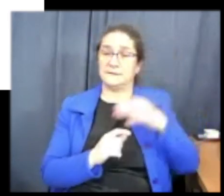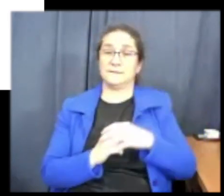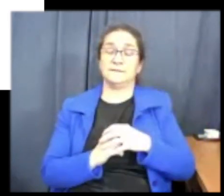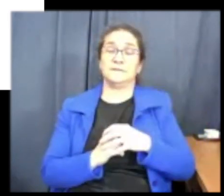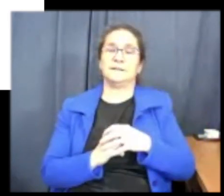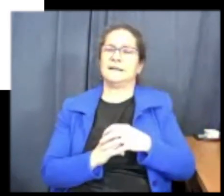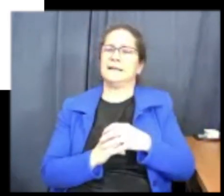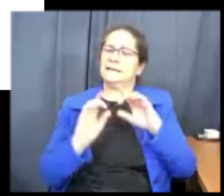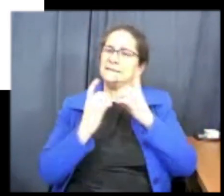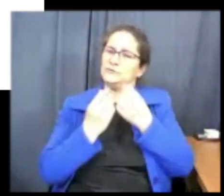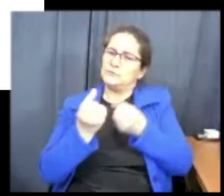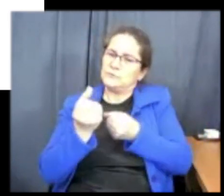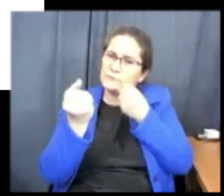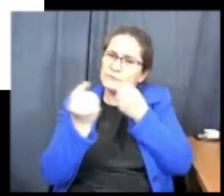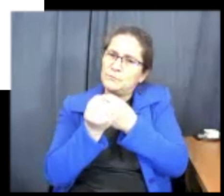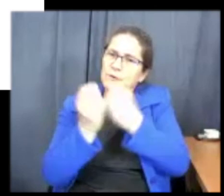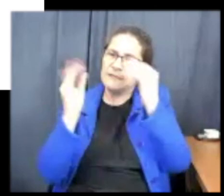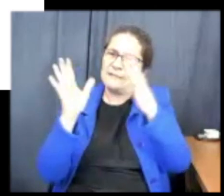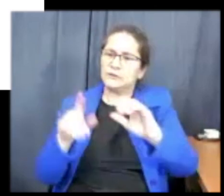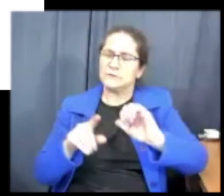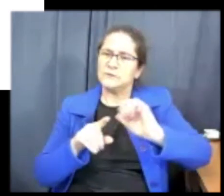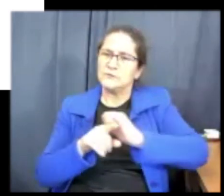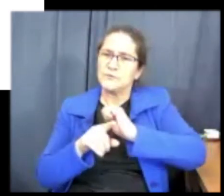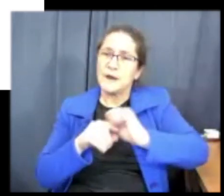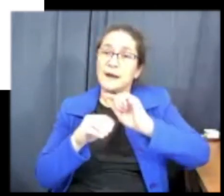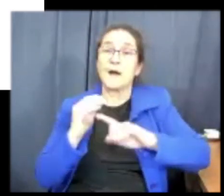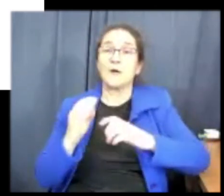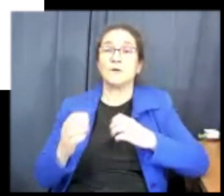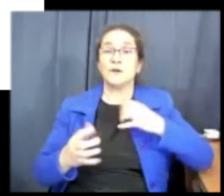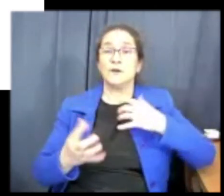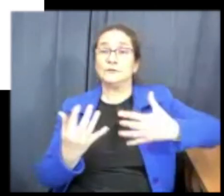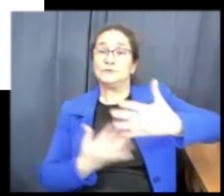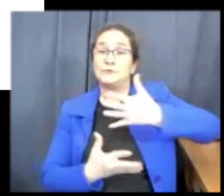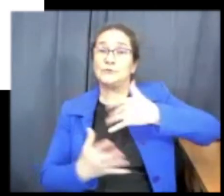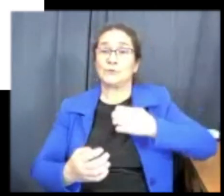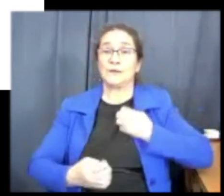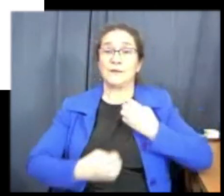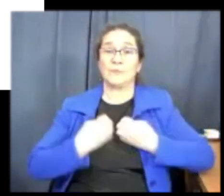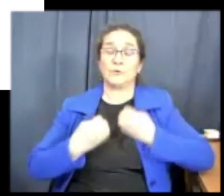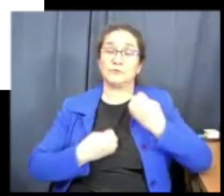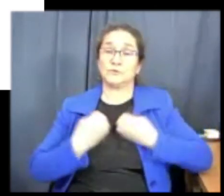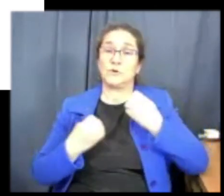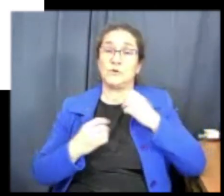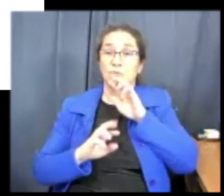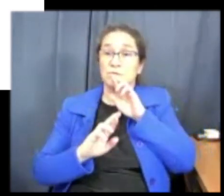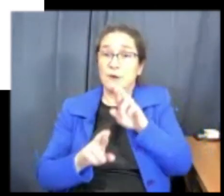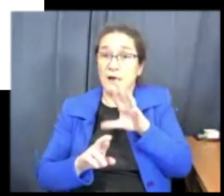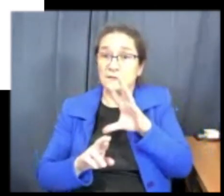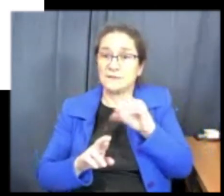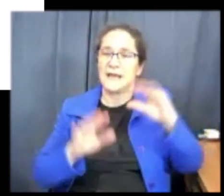and training them on social emotional responses and deescalation strategies to problems in the classroom.